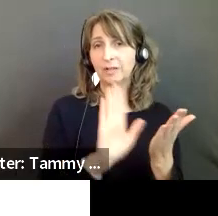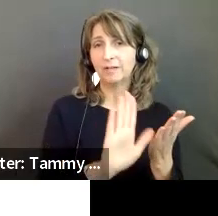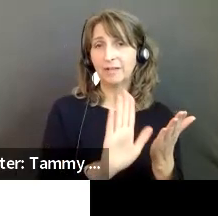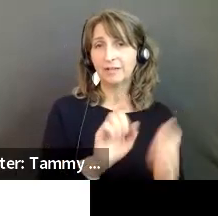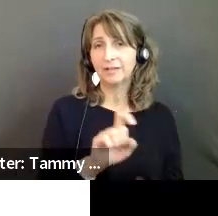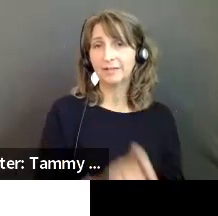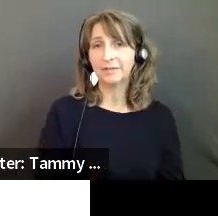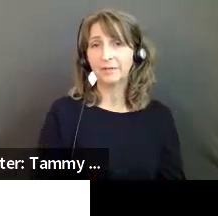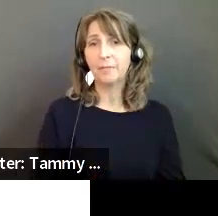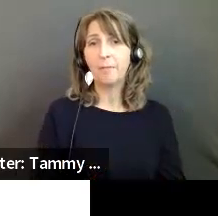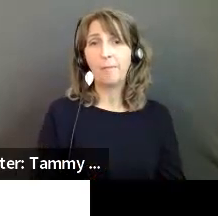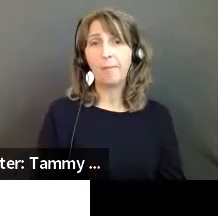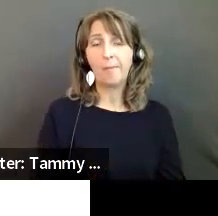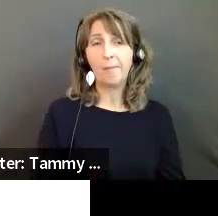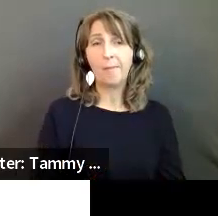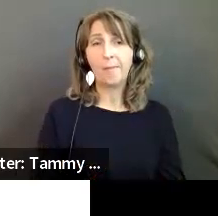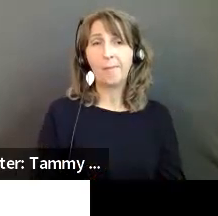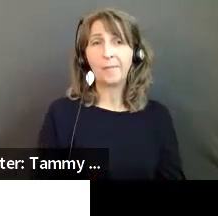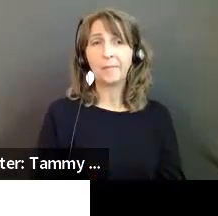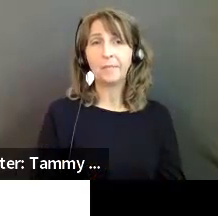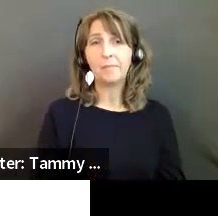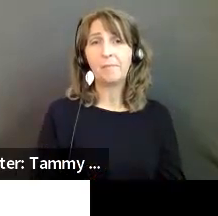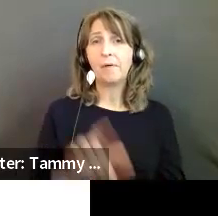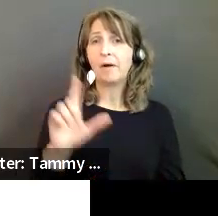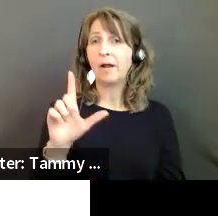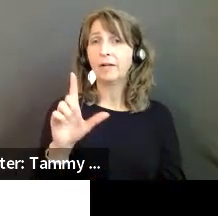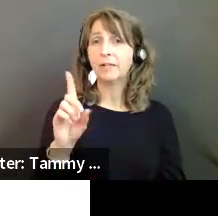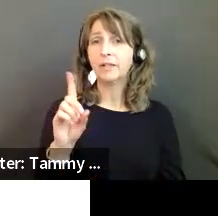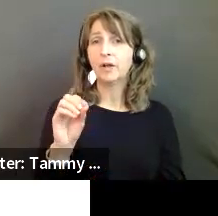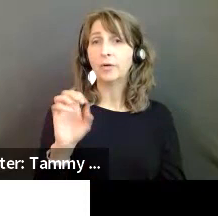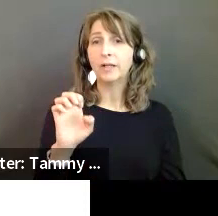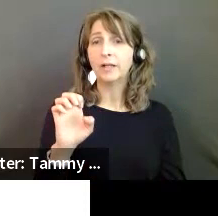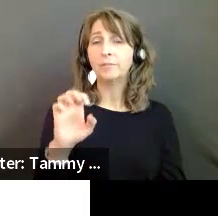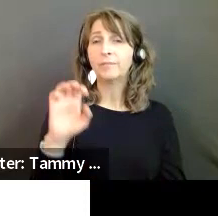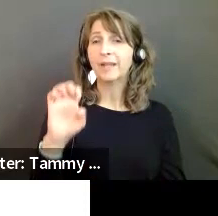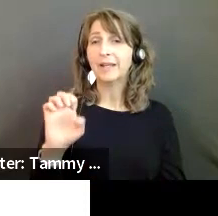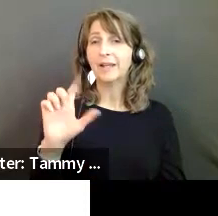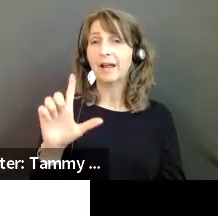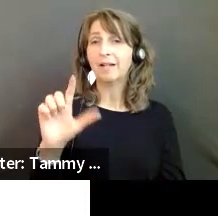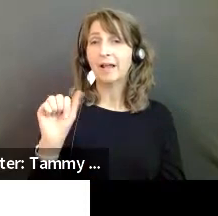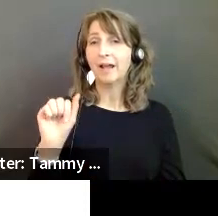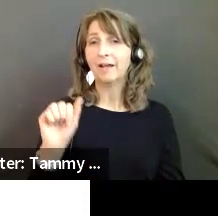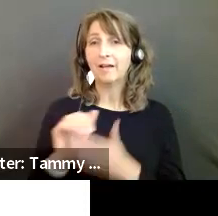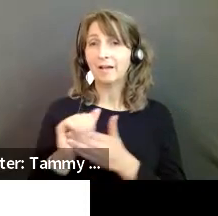And so what I'm looking at here is. The LGO is ELA guidebooks, English language arts curriculum.